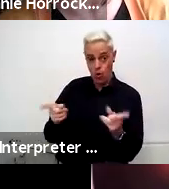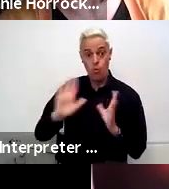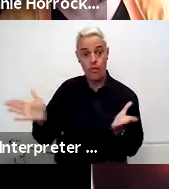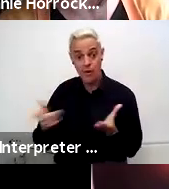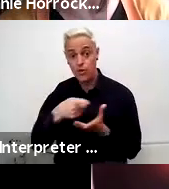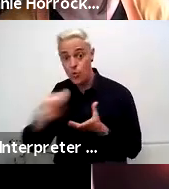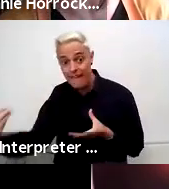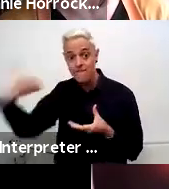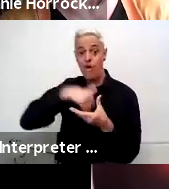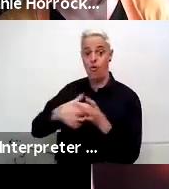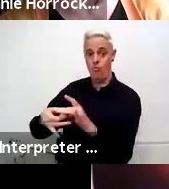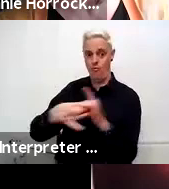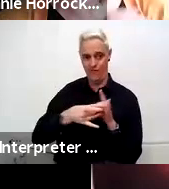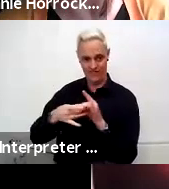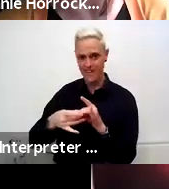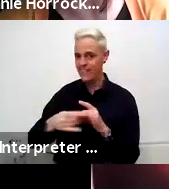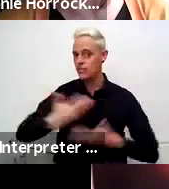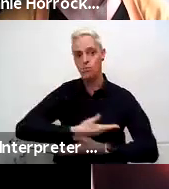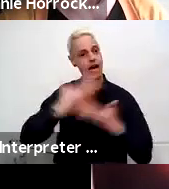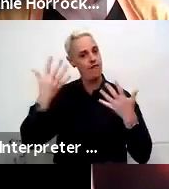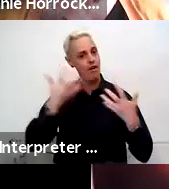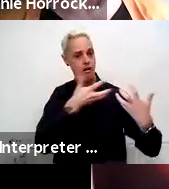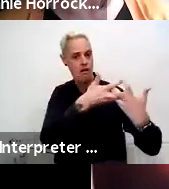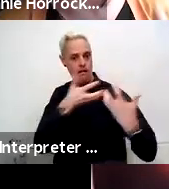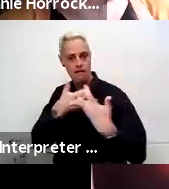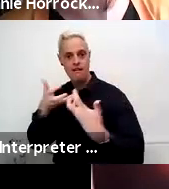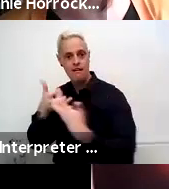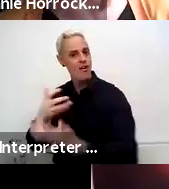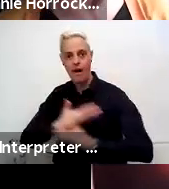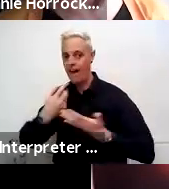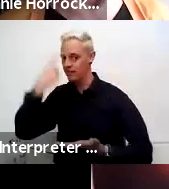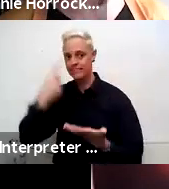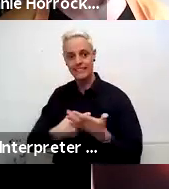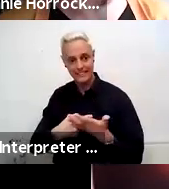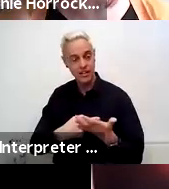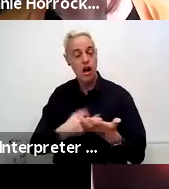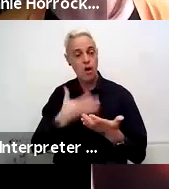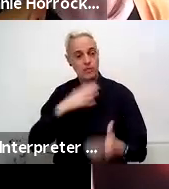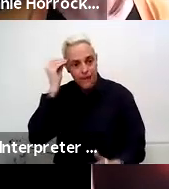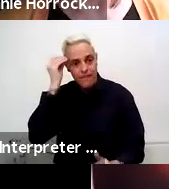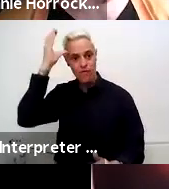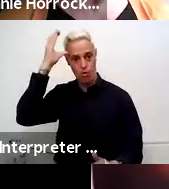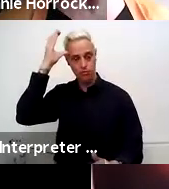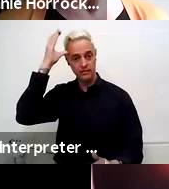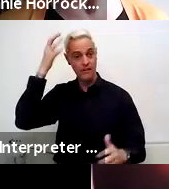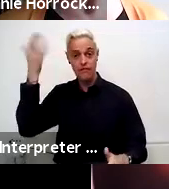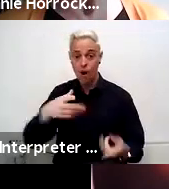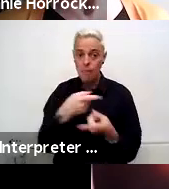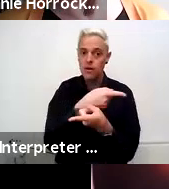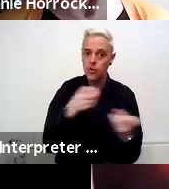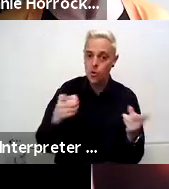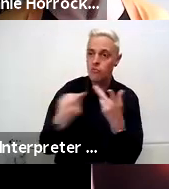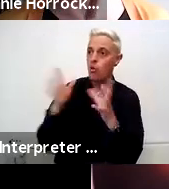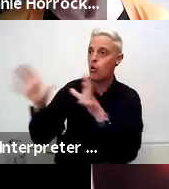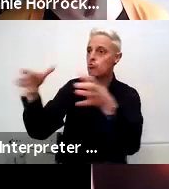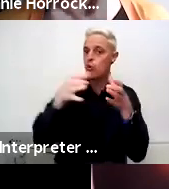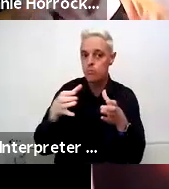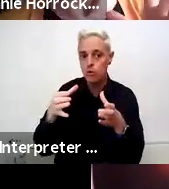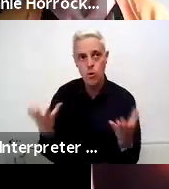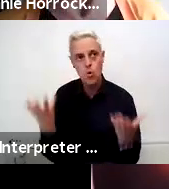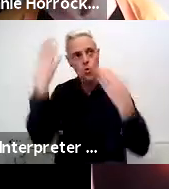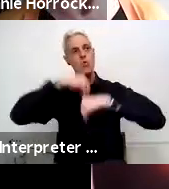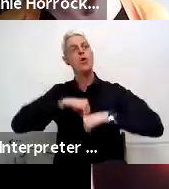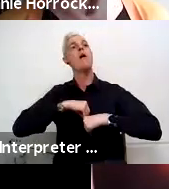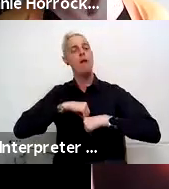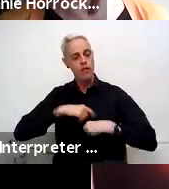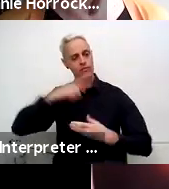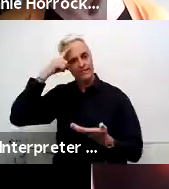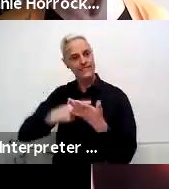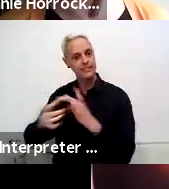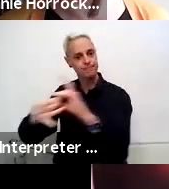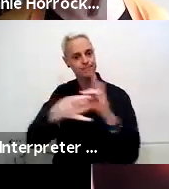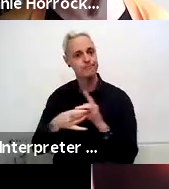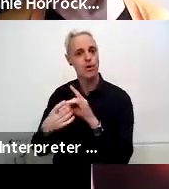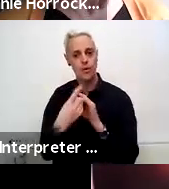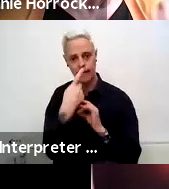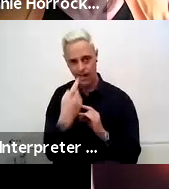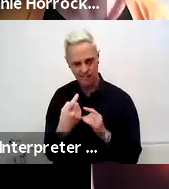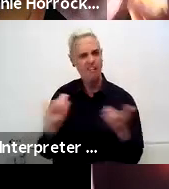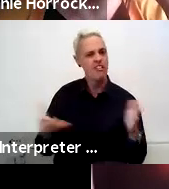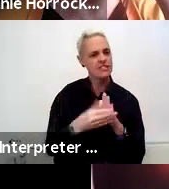And that's a key remit no matter who I'm talking to, what is your I'm discussing. I want to be informed, I want to inform myself. And so with regards to the specific heads around transport.